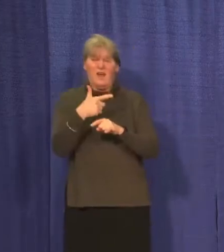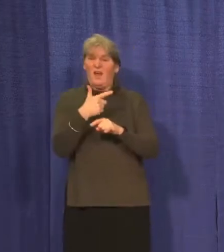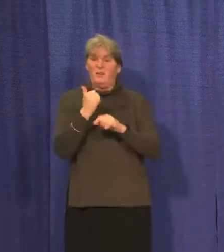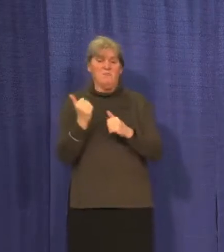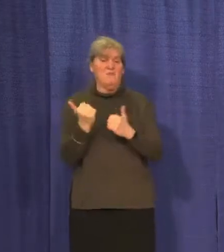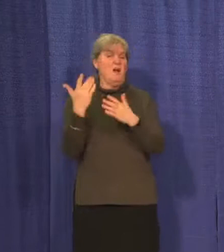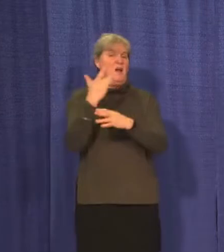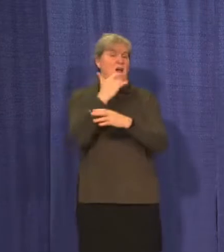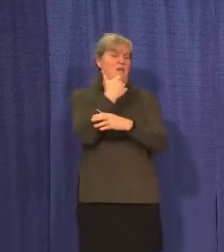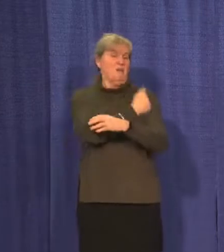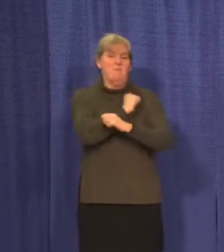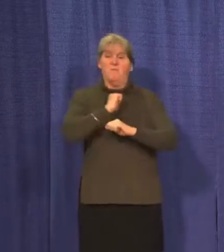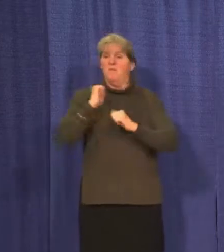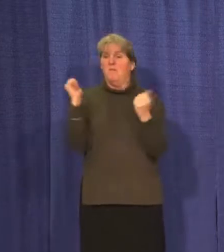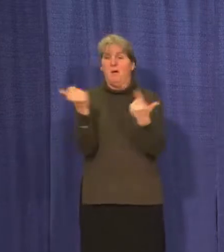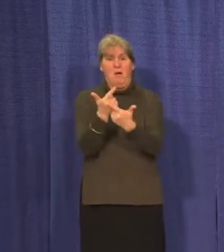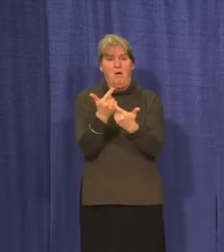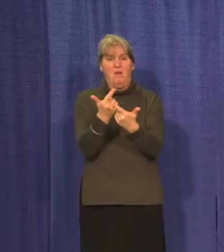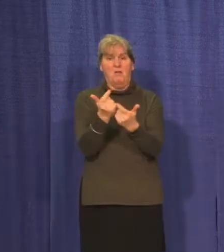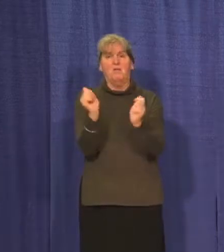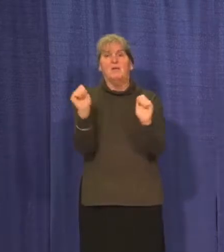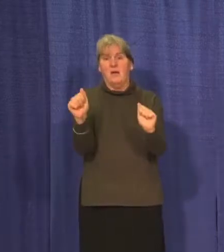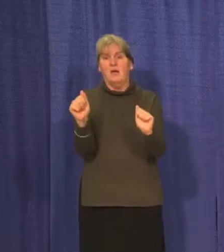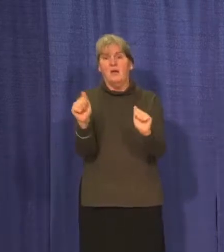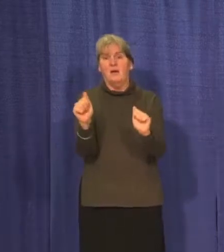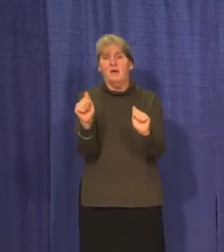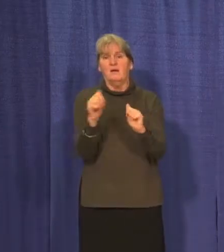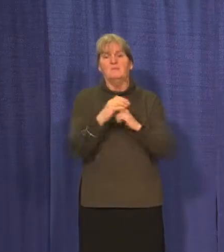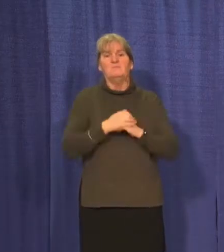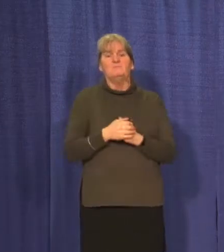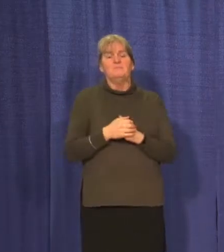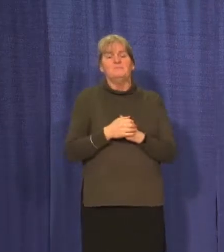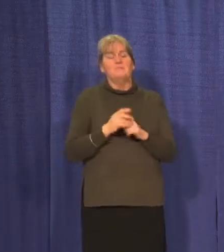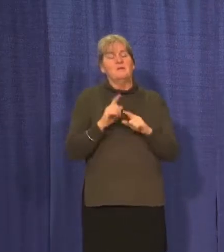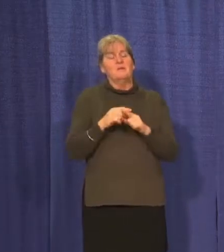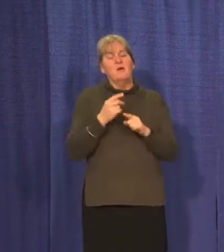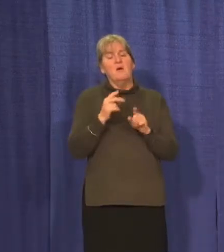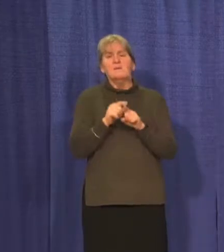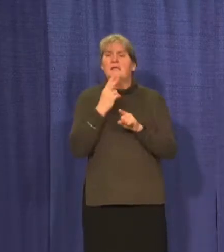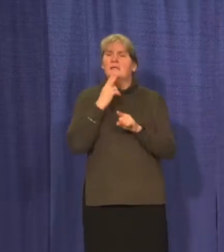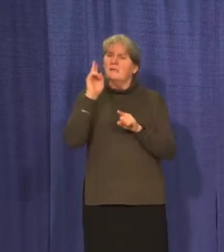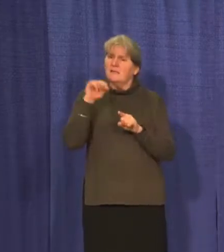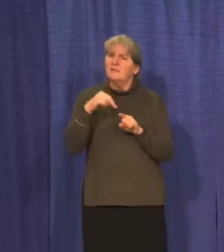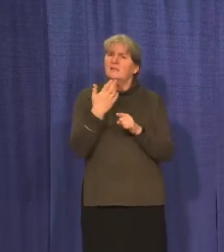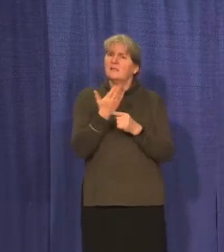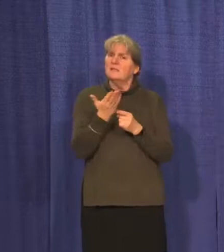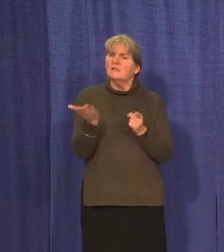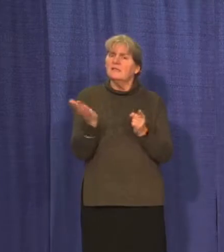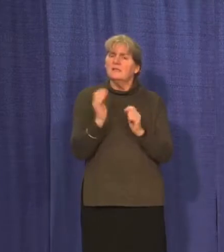categories of people when we open the clinic to all. Again fortunate to be seen all